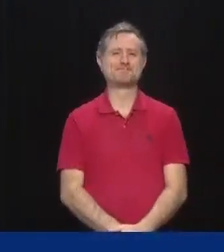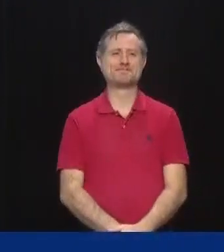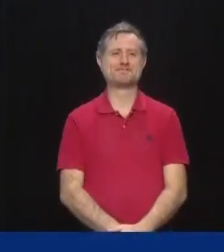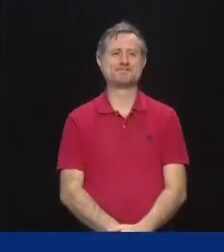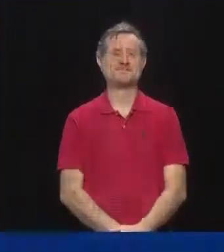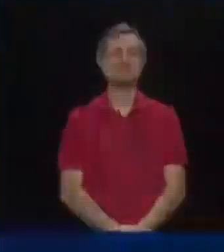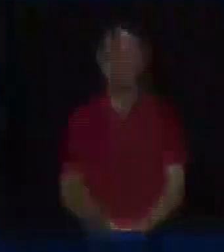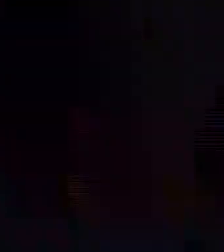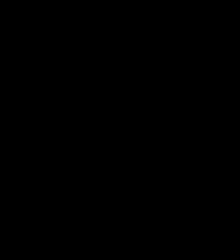WE'RE LOCKED IN TO THE CITY TO